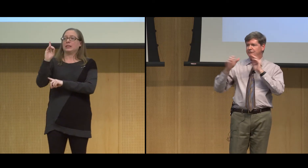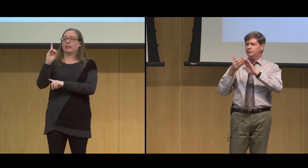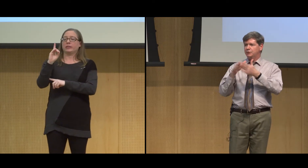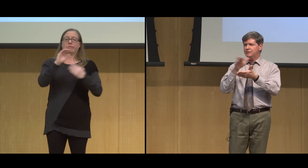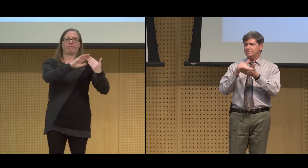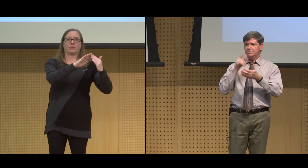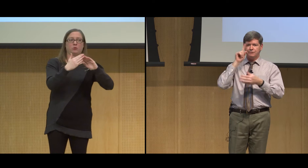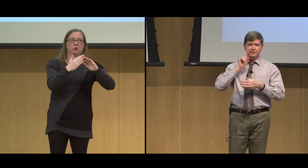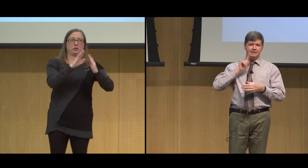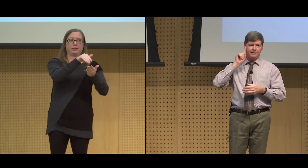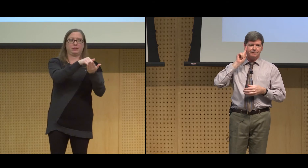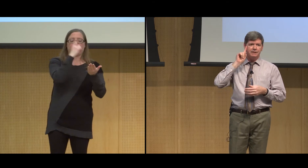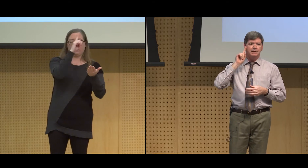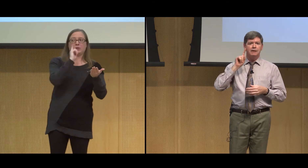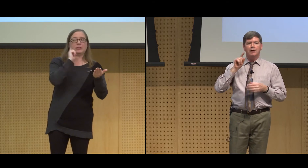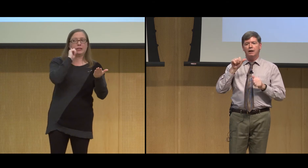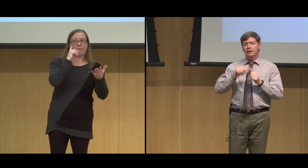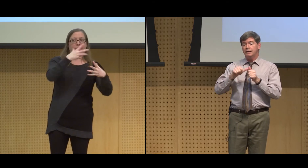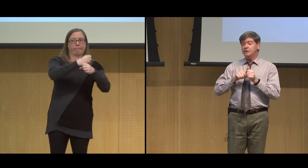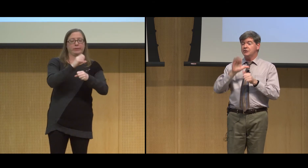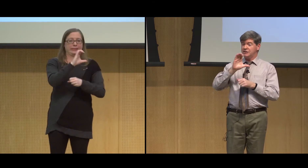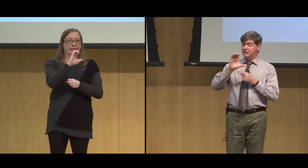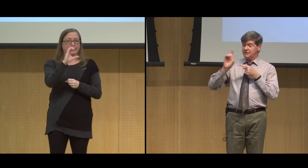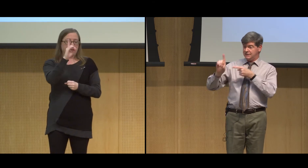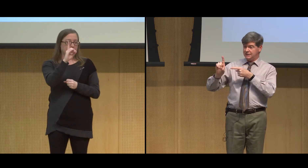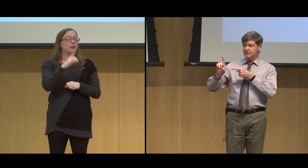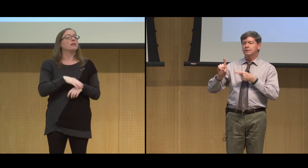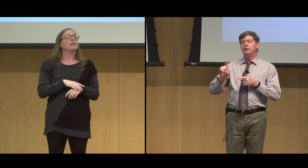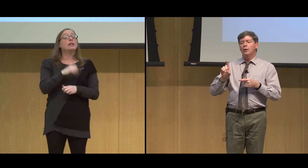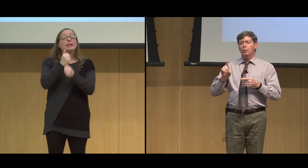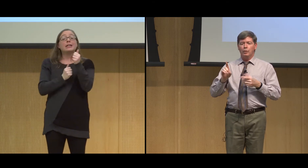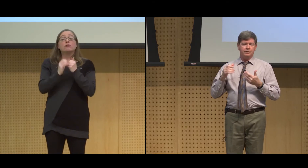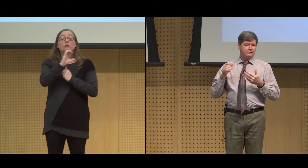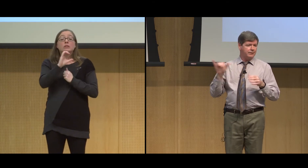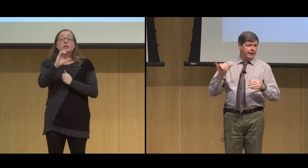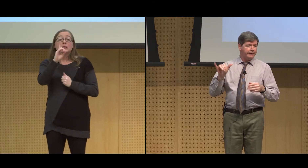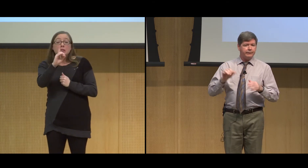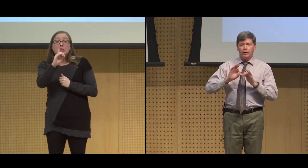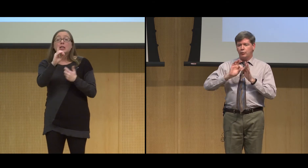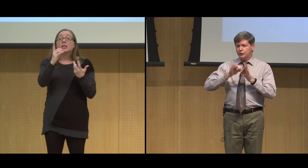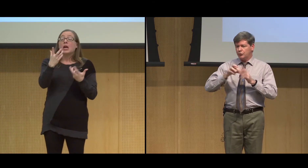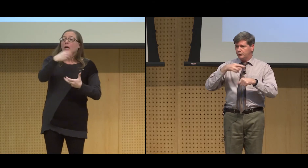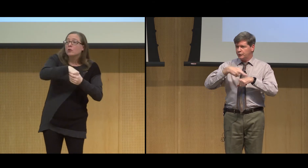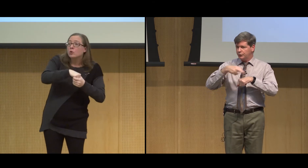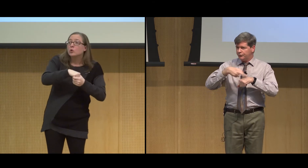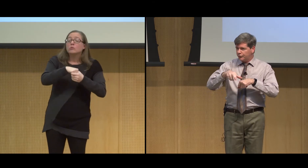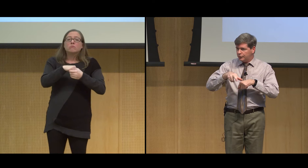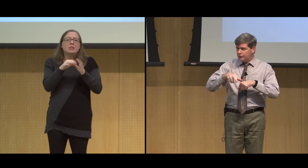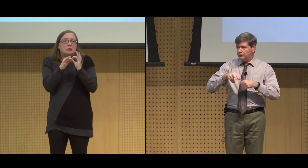Community Centers for the Deaf. And each CCD was like, you know, interpreter referral